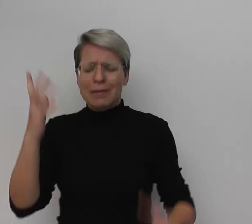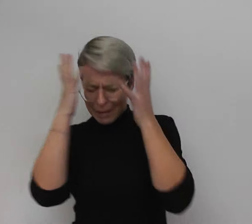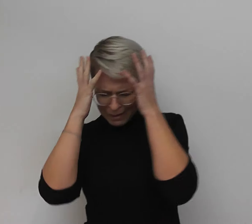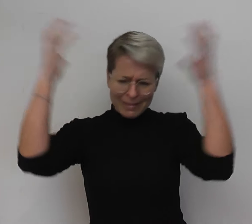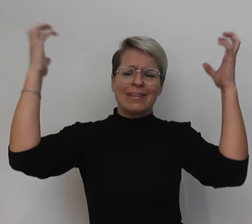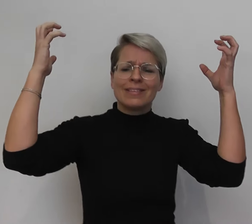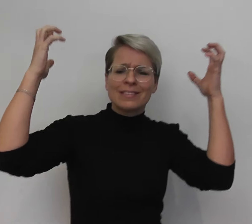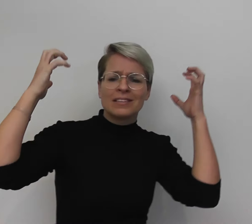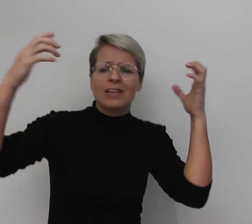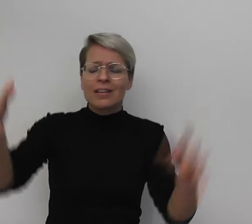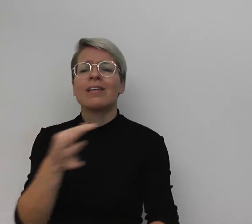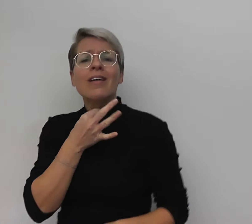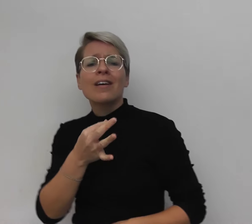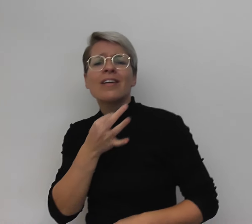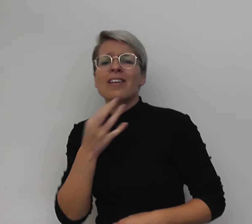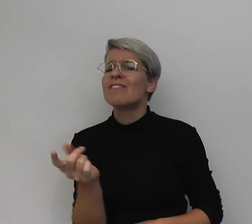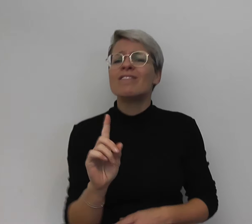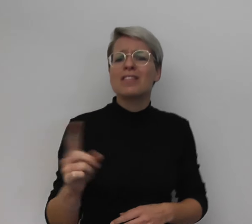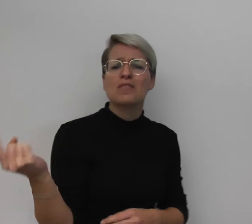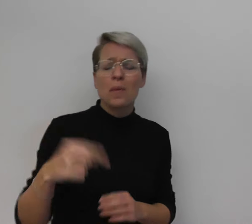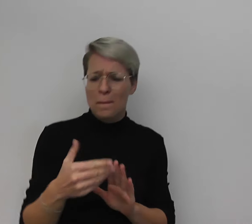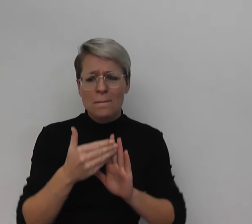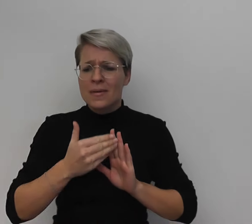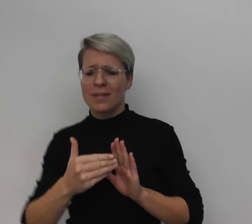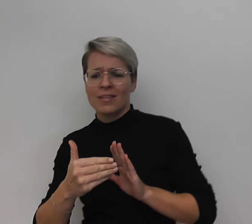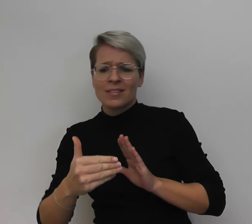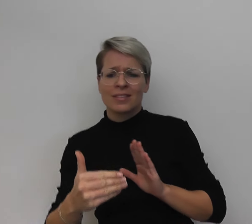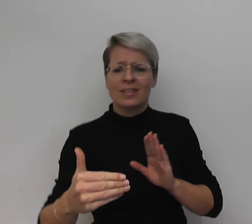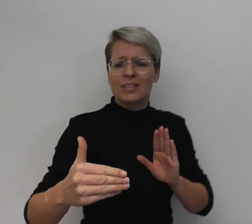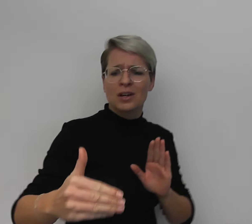Red now And to fear what lies ahead now